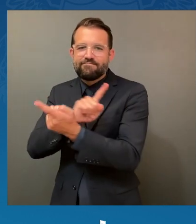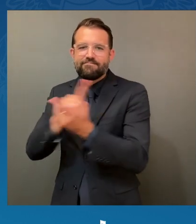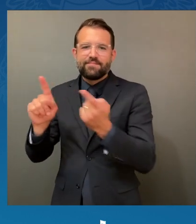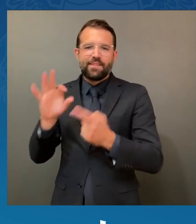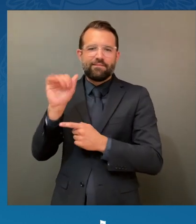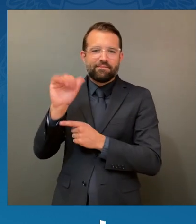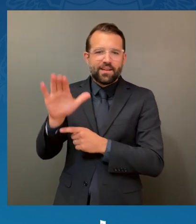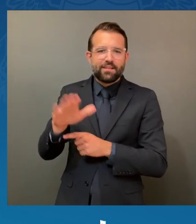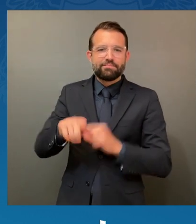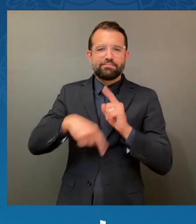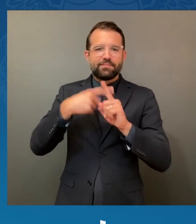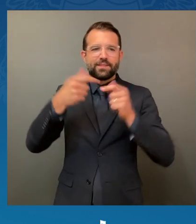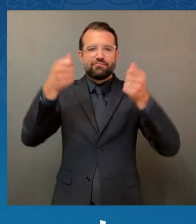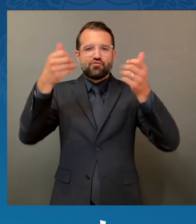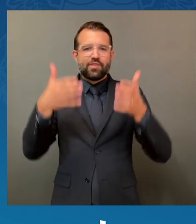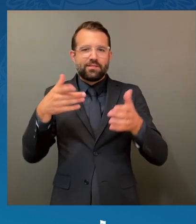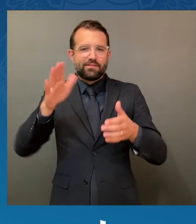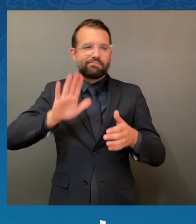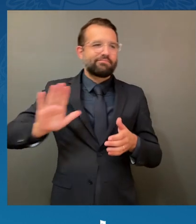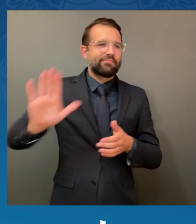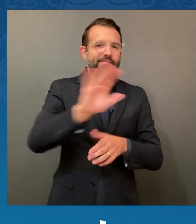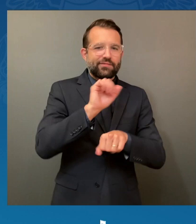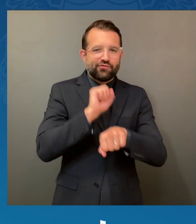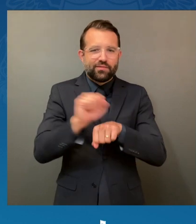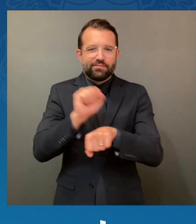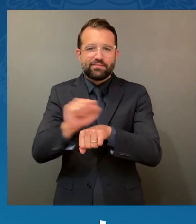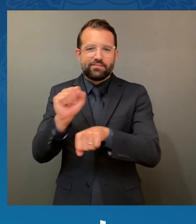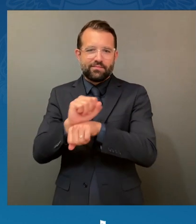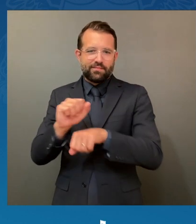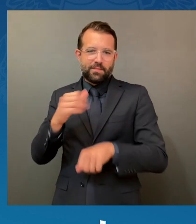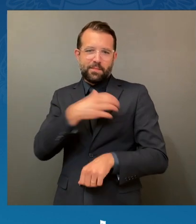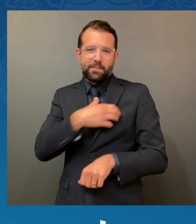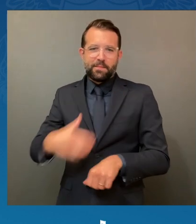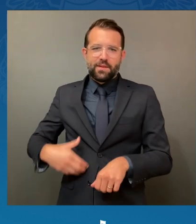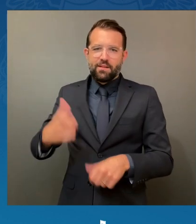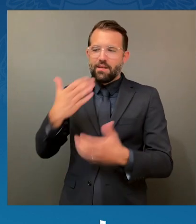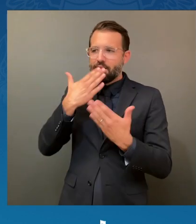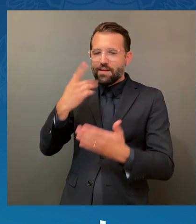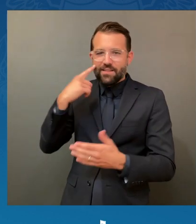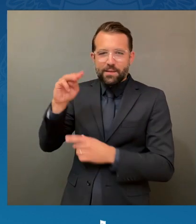Mayor, it is good to see you again as well. And it is good to be back in Buffalo.